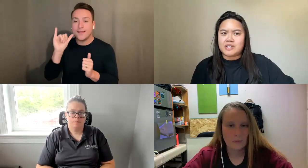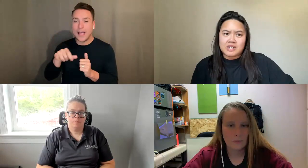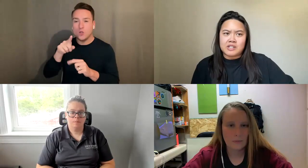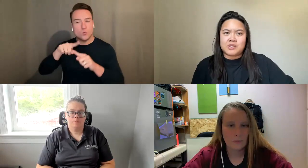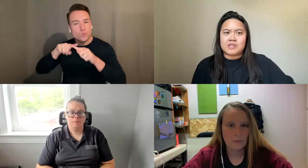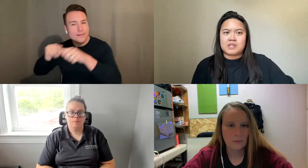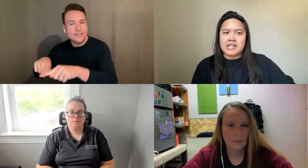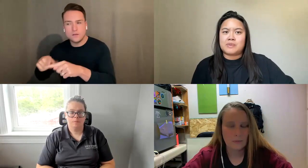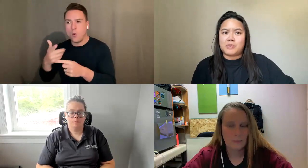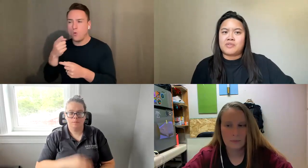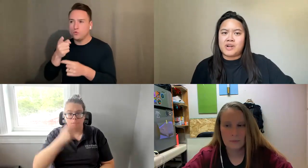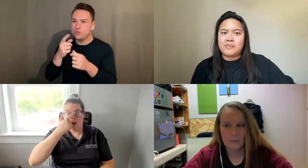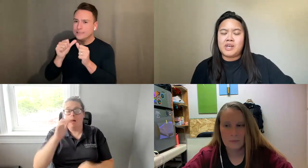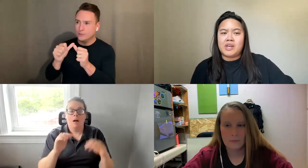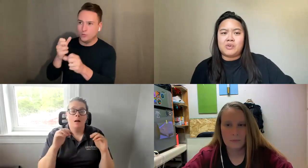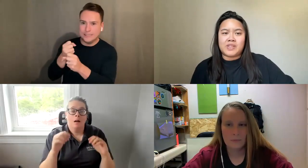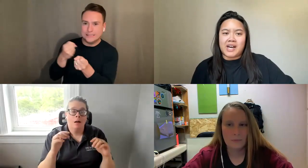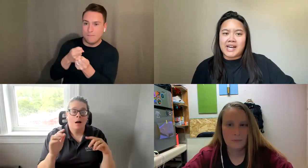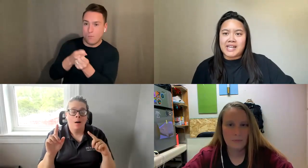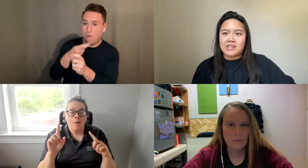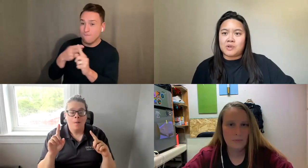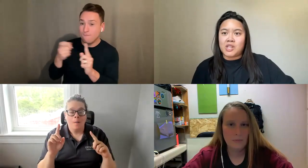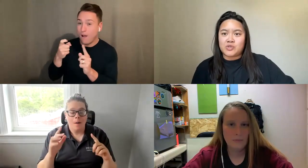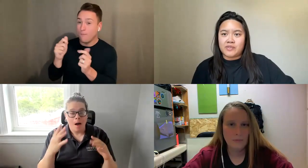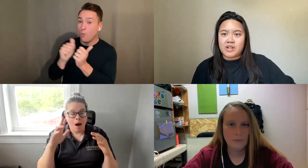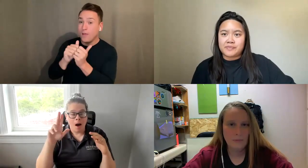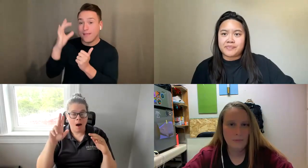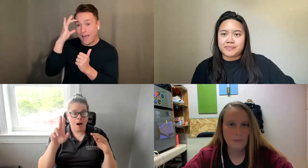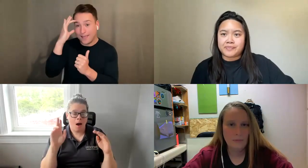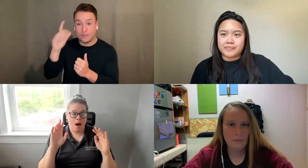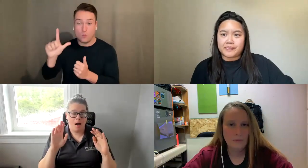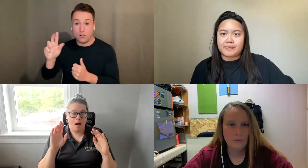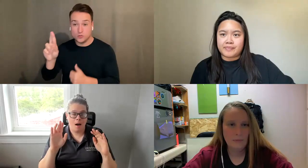continue to get support from with Eyeth or Lost River?